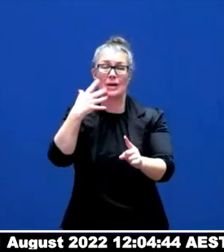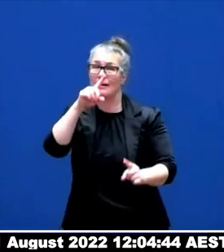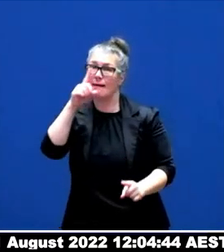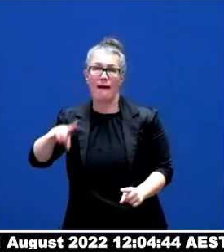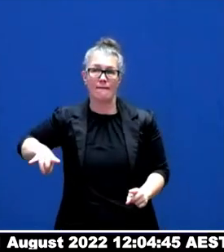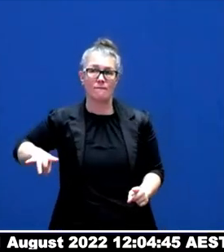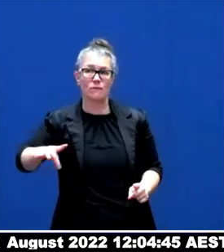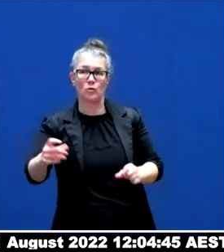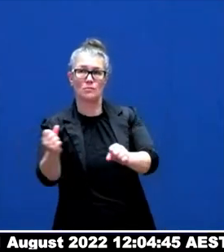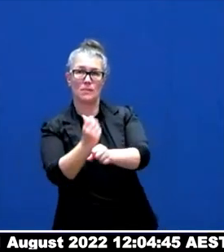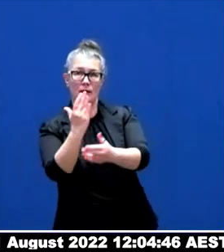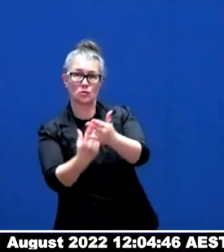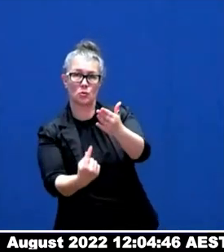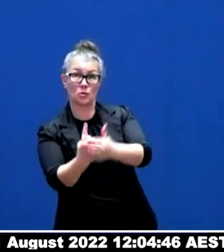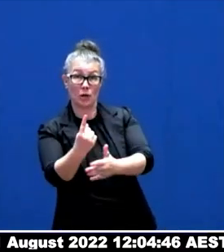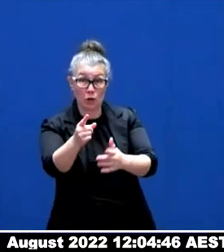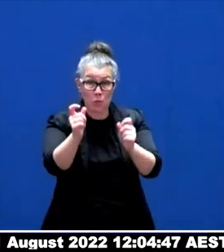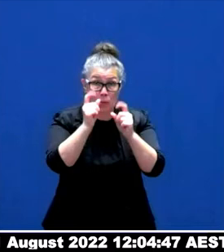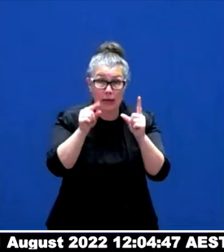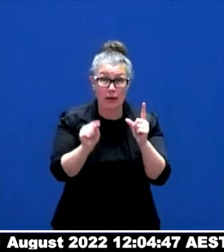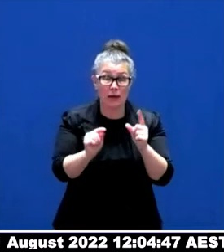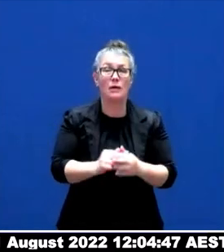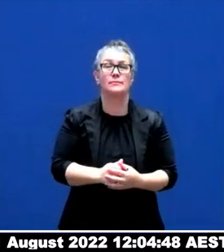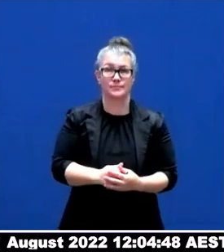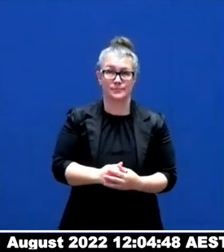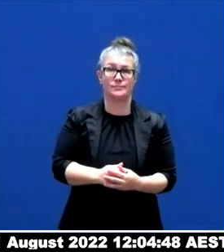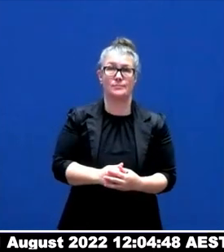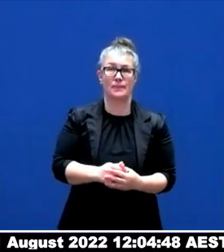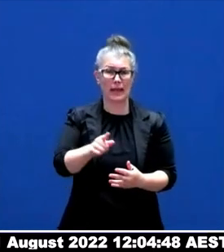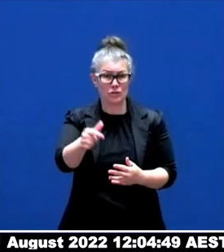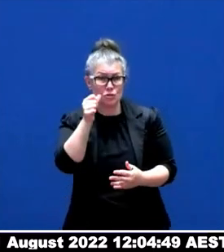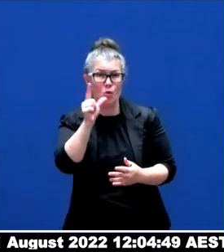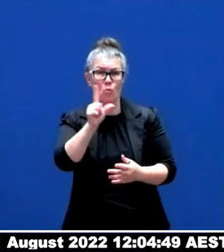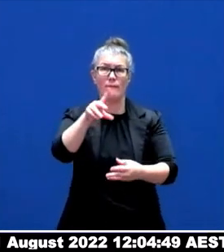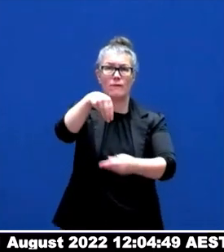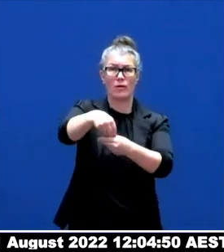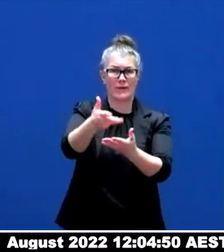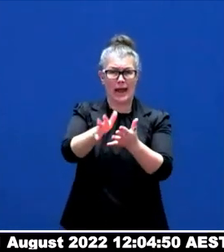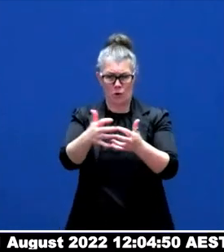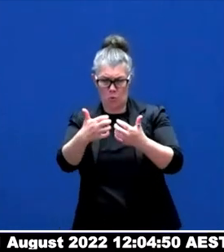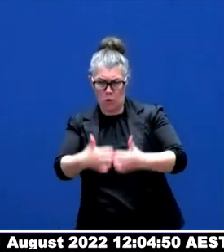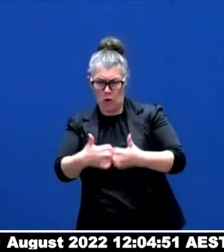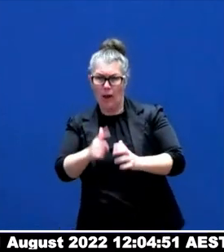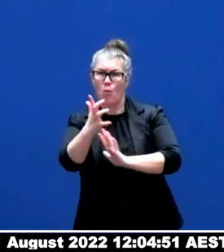the adjustment. You're aware of that? Mm-hmm. MS EASTMAN: And are you aware of what the elements are that go into working out what an unjustifiable hardship is?